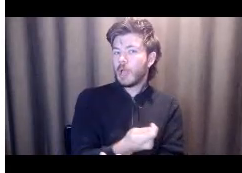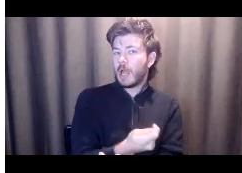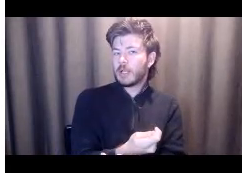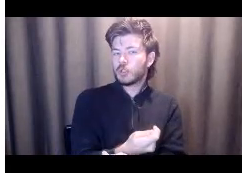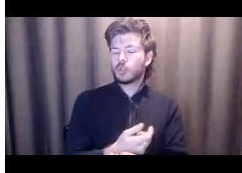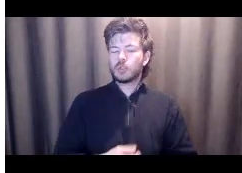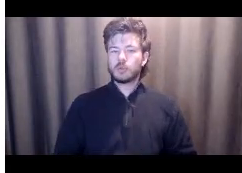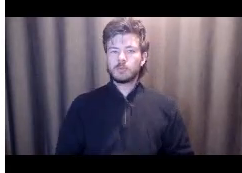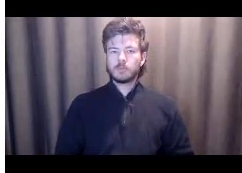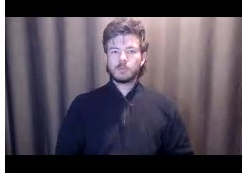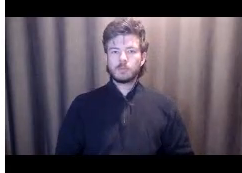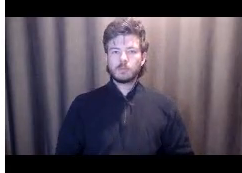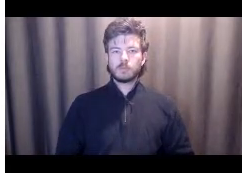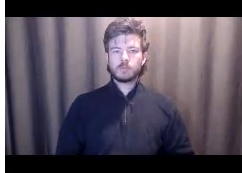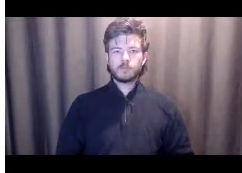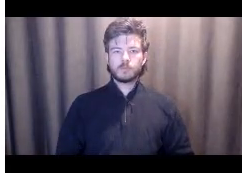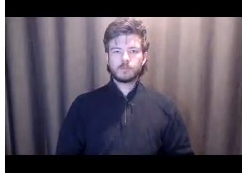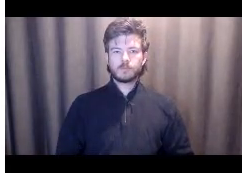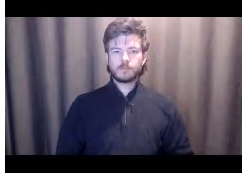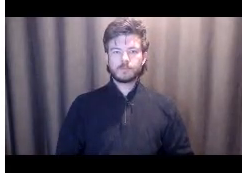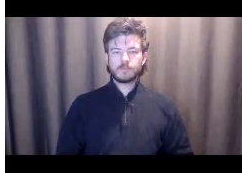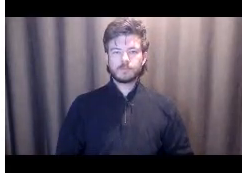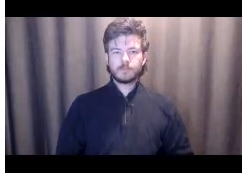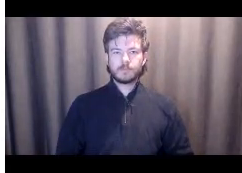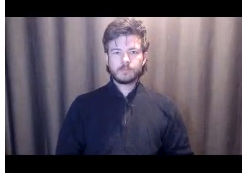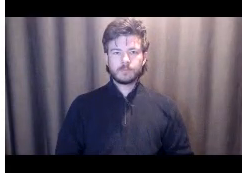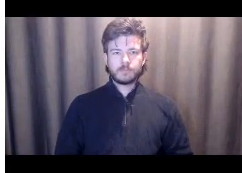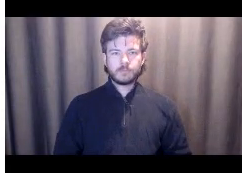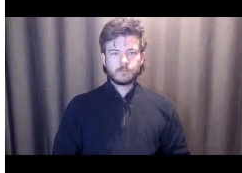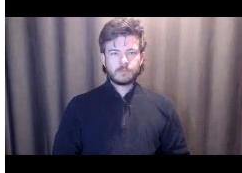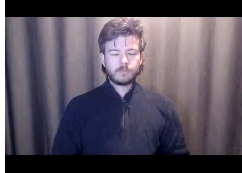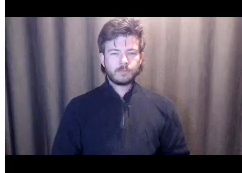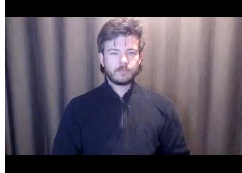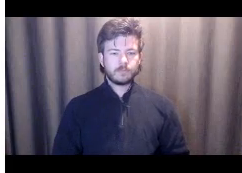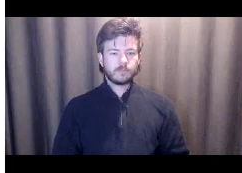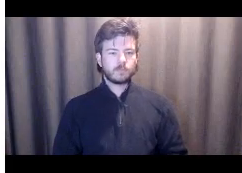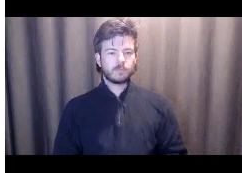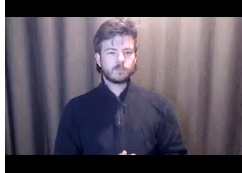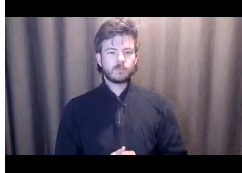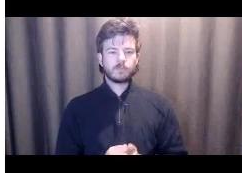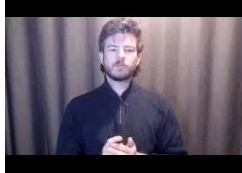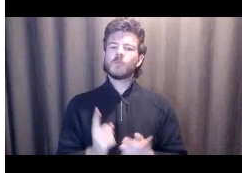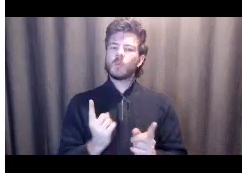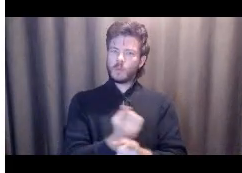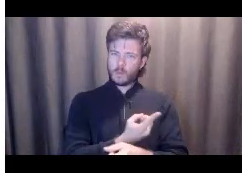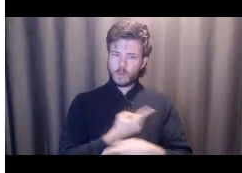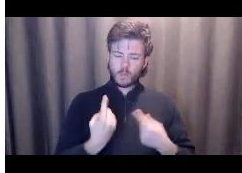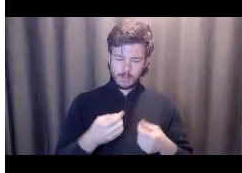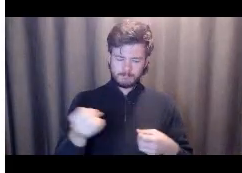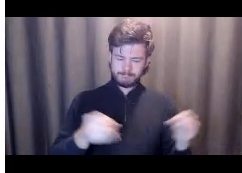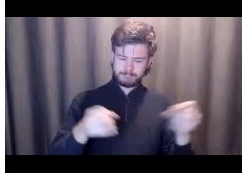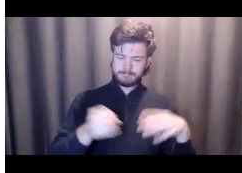not necessarily reflect the considered views of the National Disability Insurance Agency.